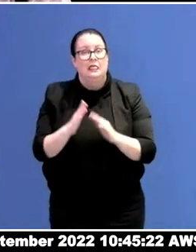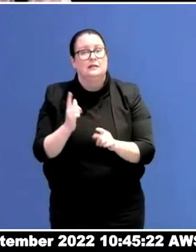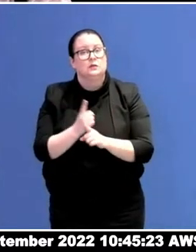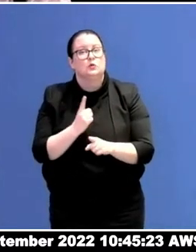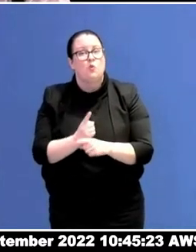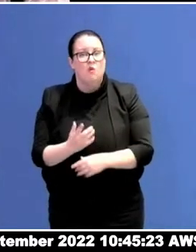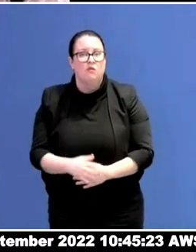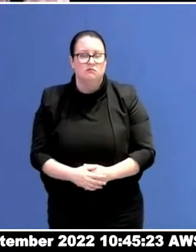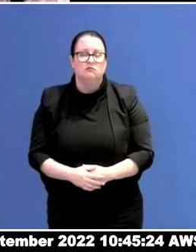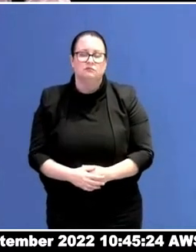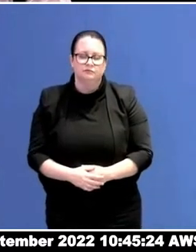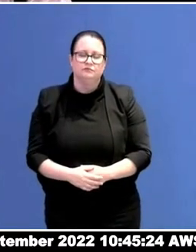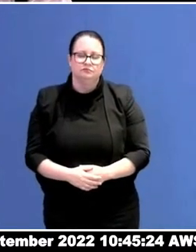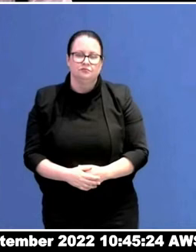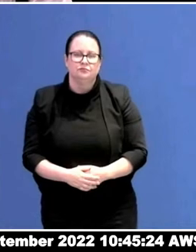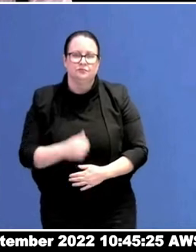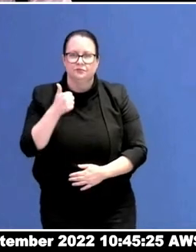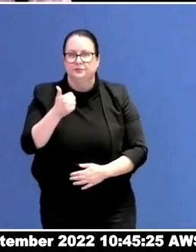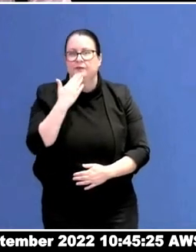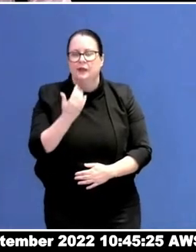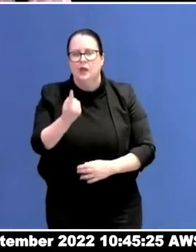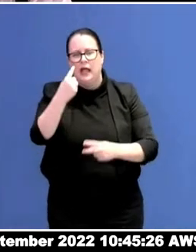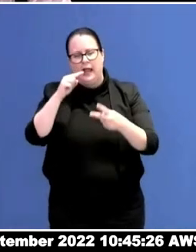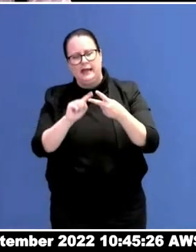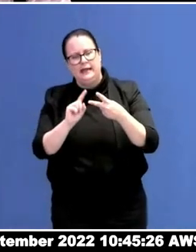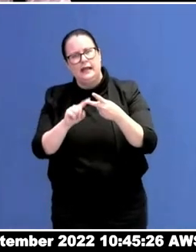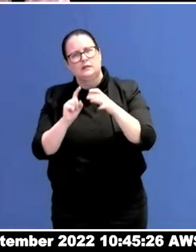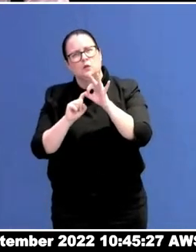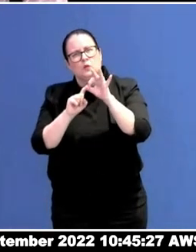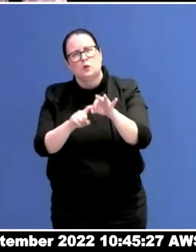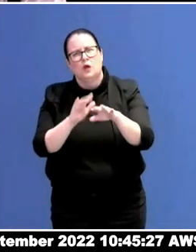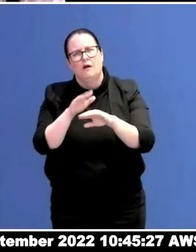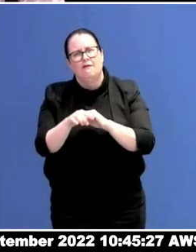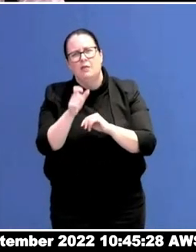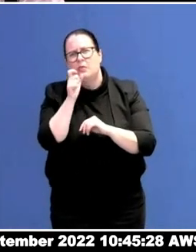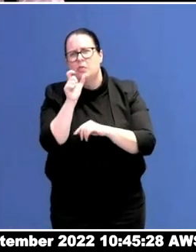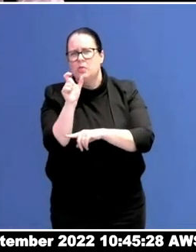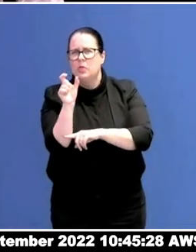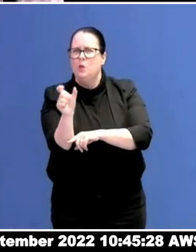Thank you. The second question I have is about this word that we have heard in the Royal Commission called "intersectionality".